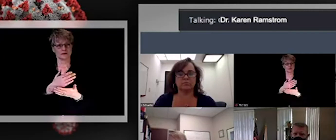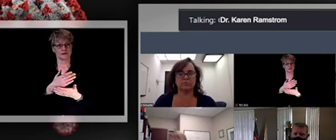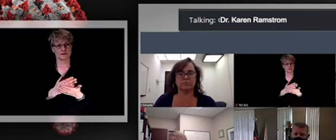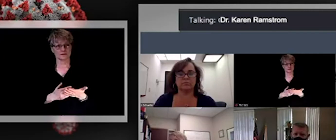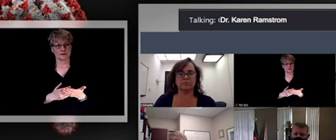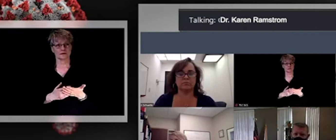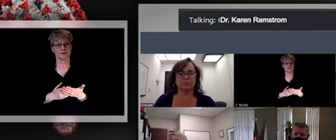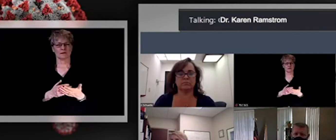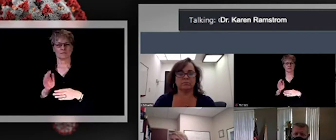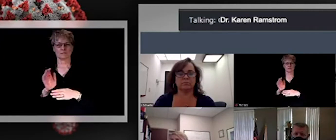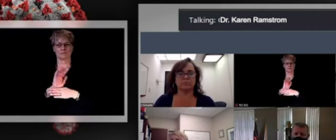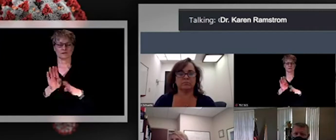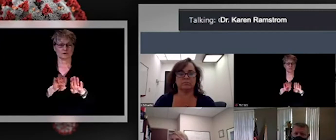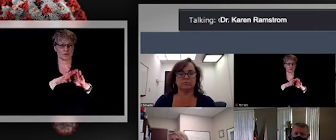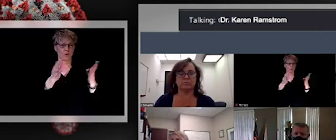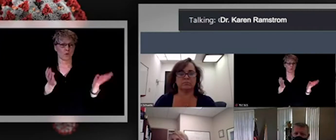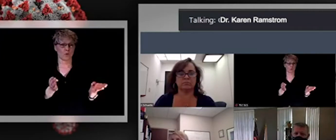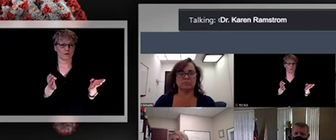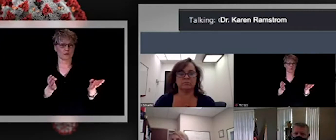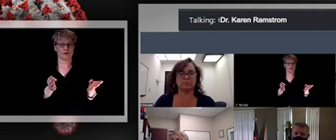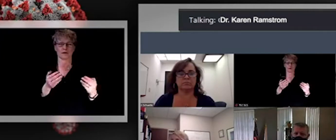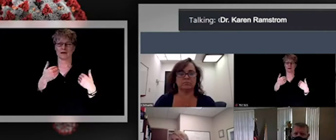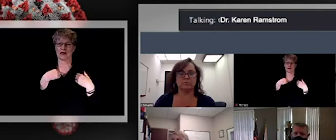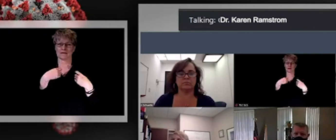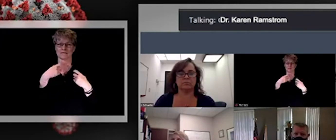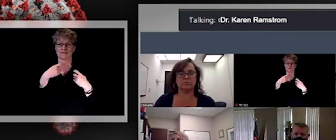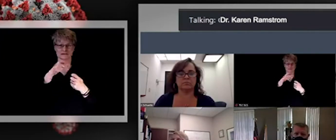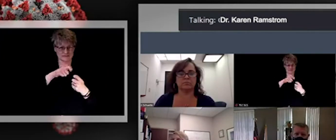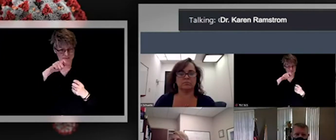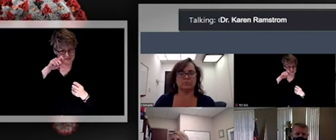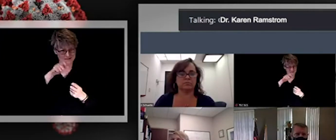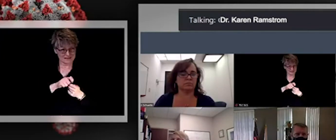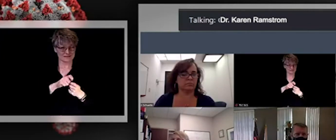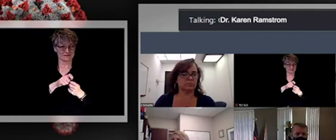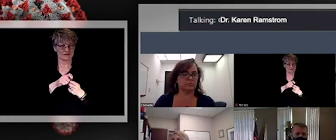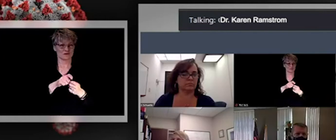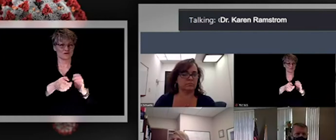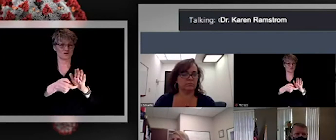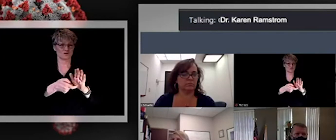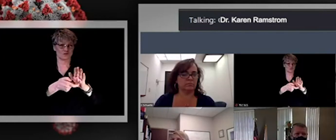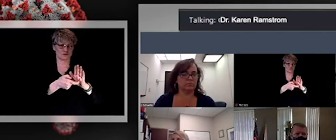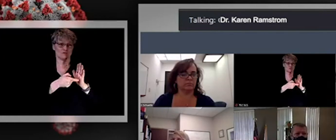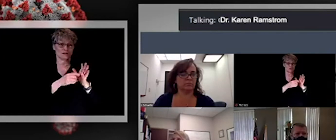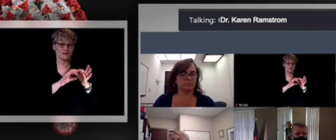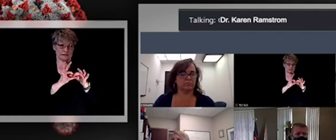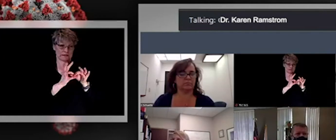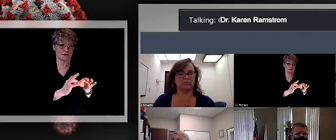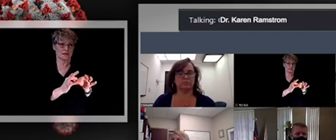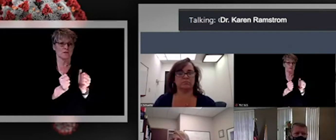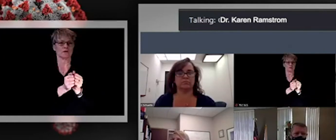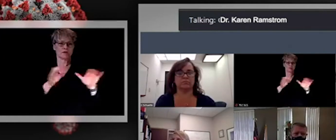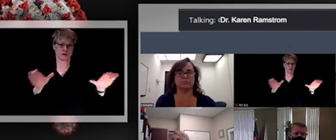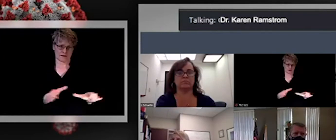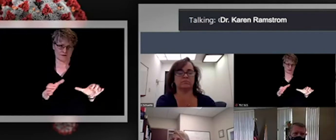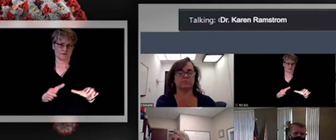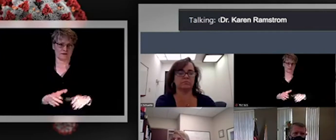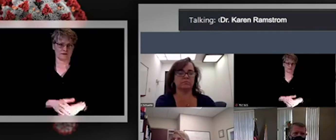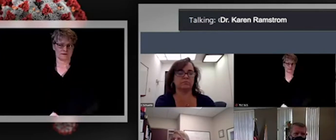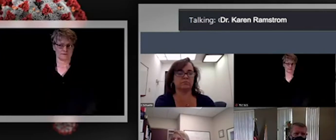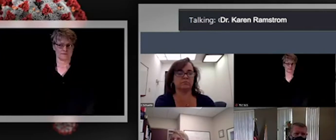modifications in place based on that particular type of activity and so I guess if you were